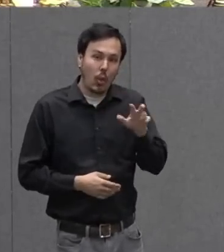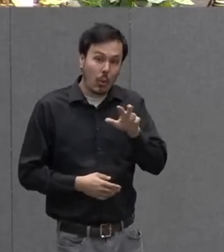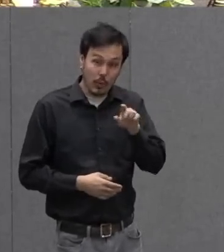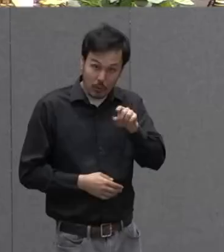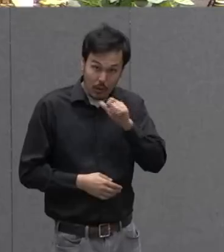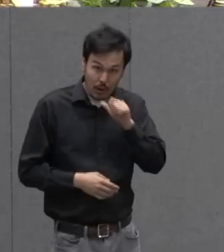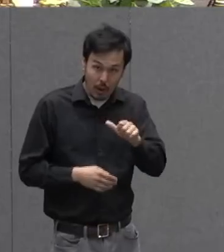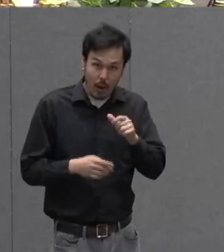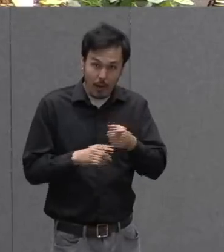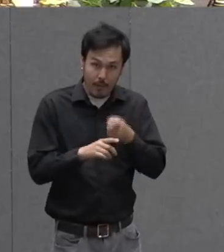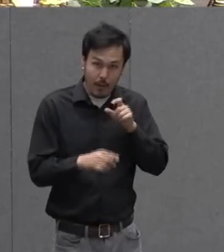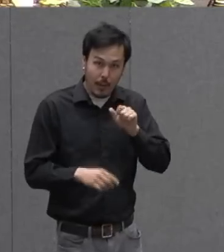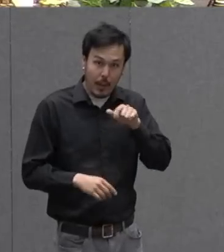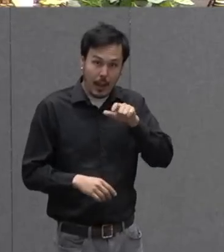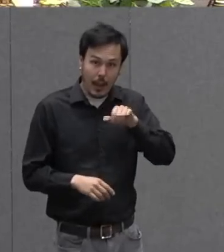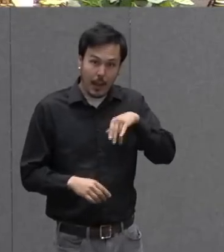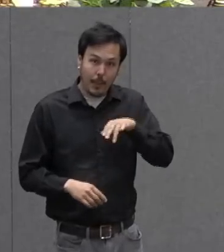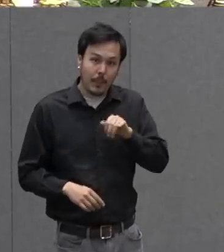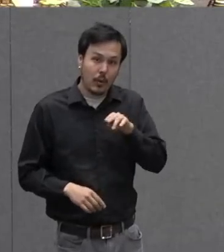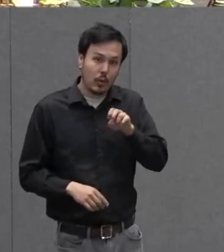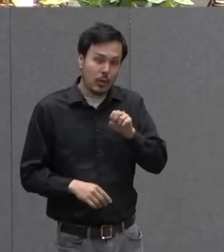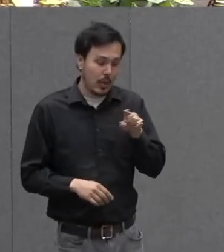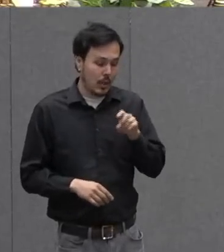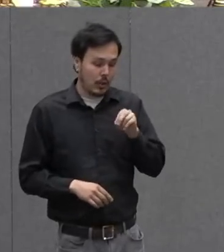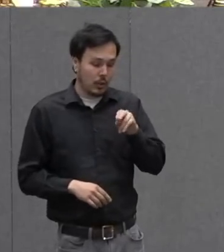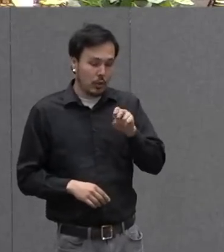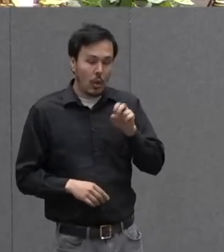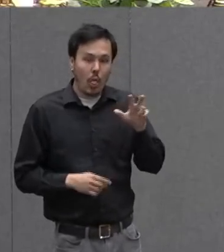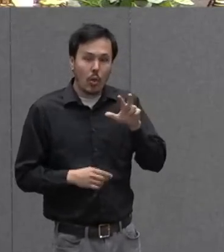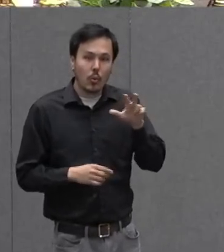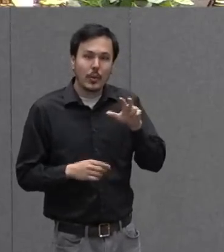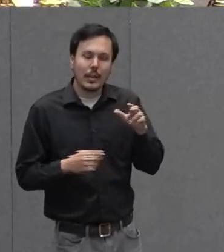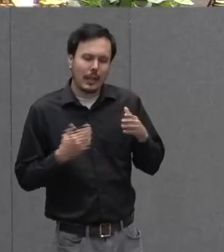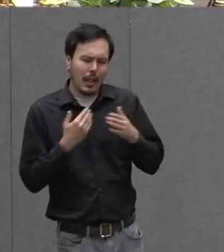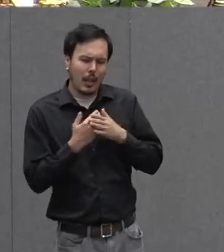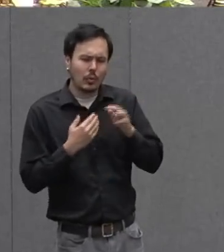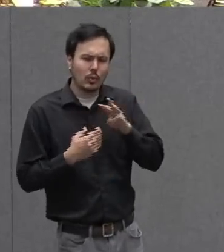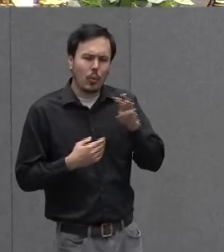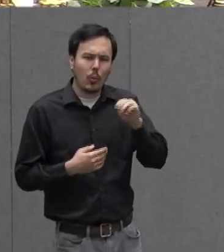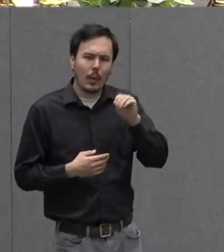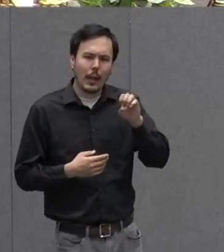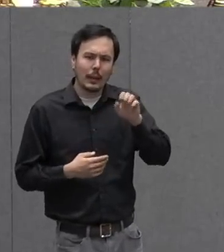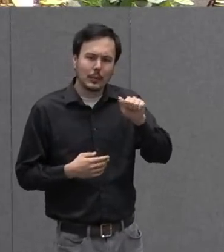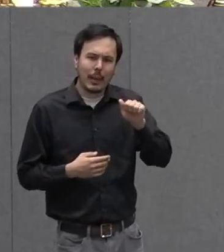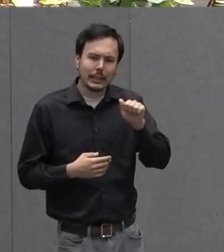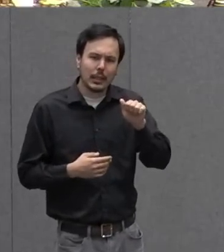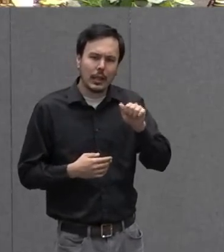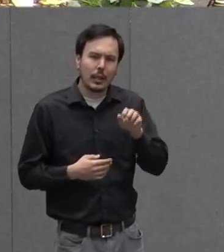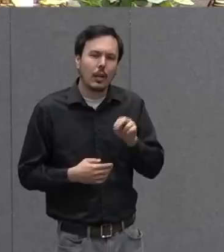Learning Zone Three is the area along our West Mesa on the northwest corner of Albuquerque,